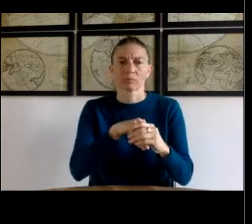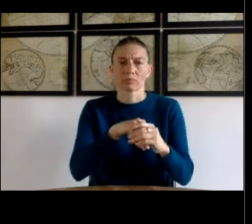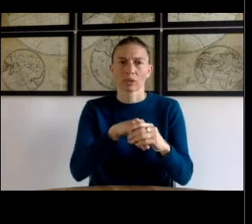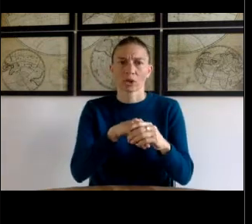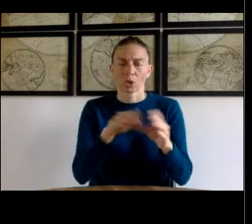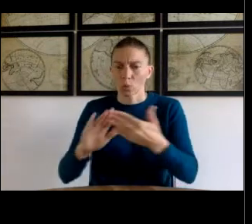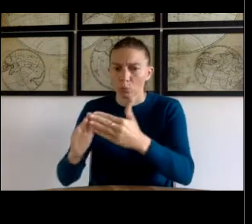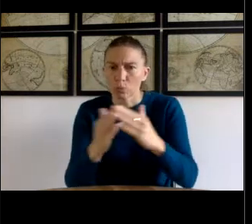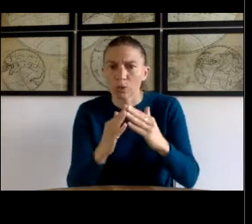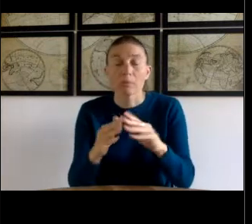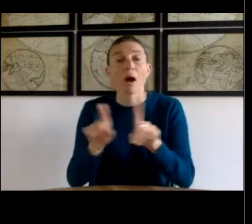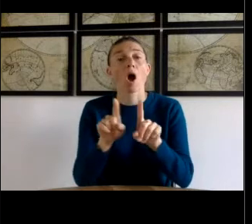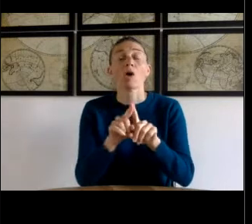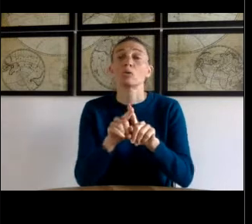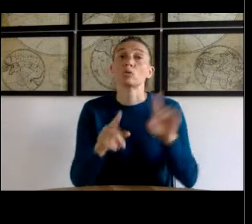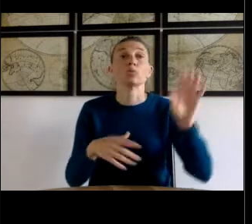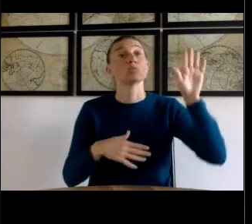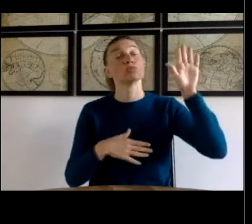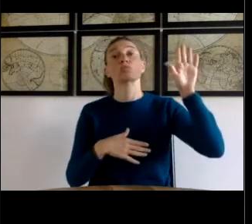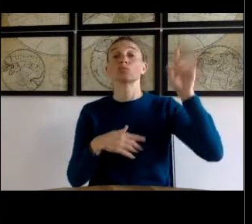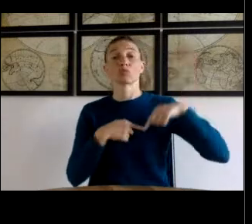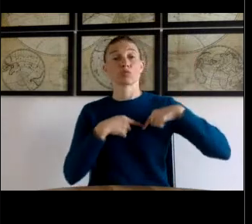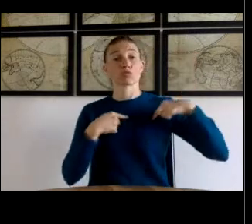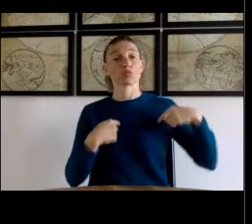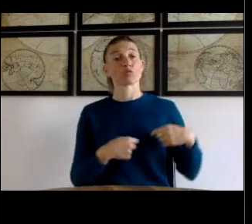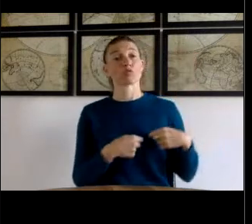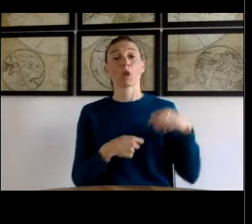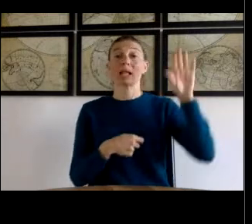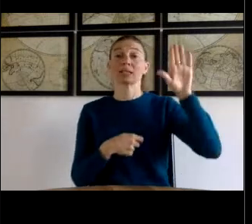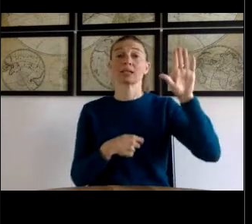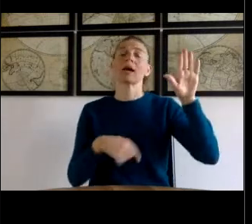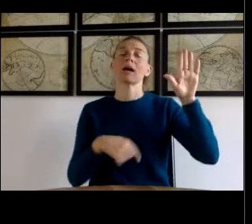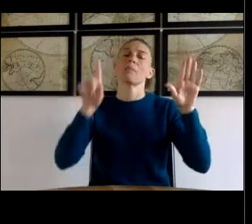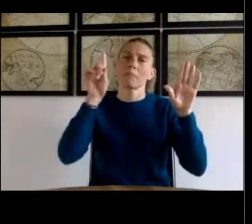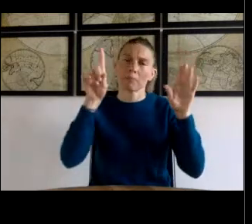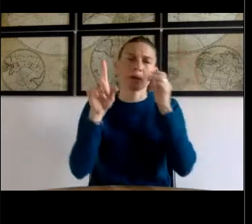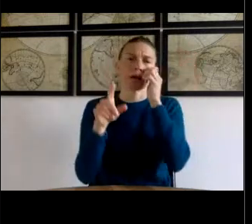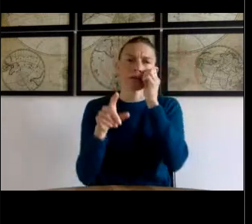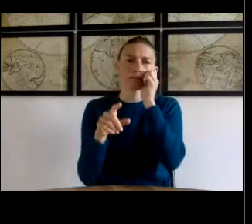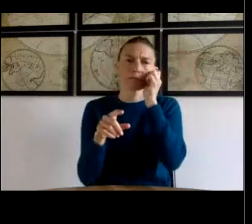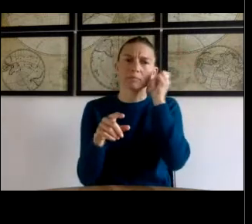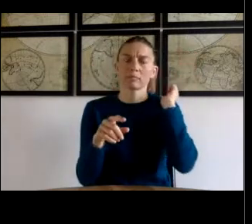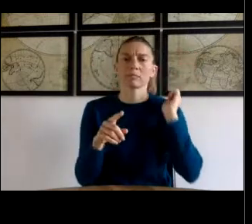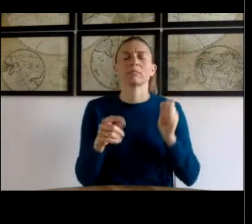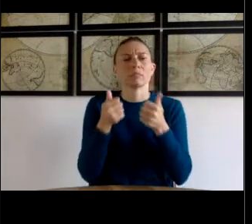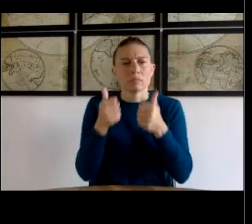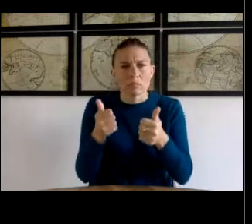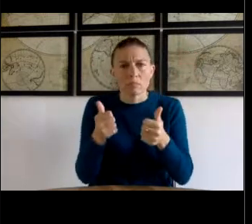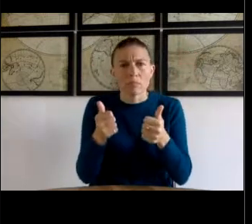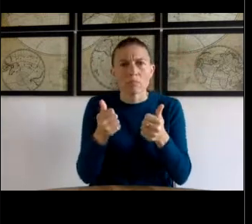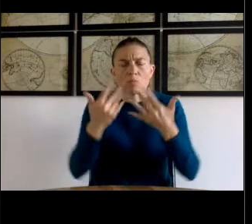and to organize it, let's say, in a more international way.